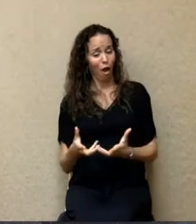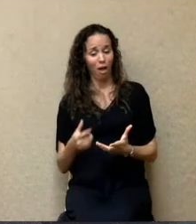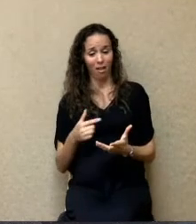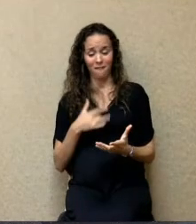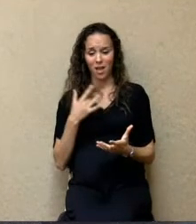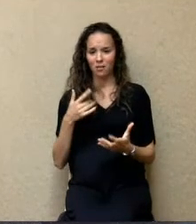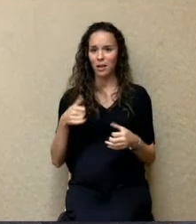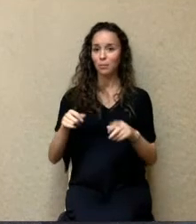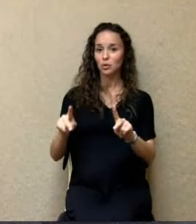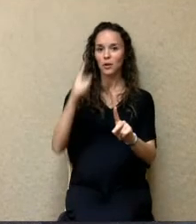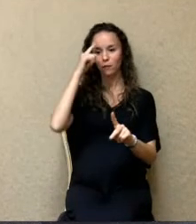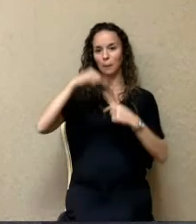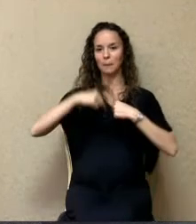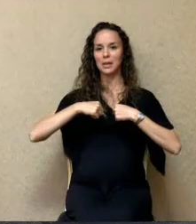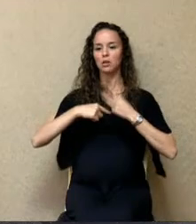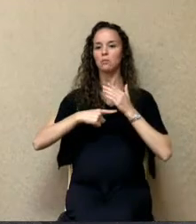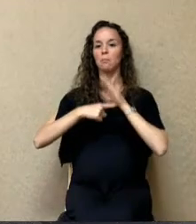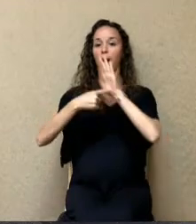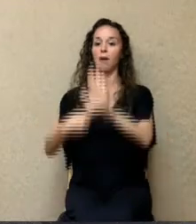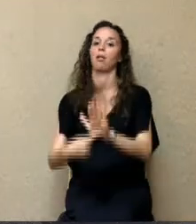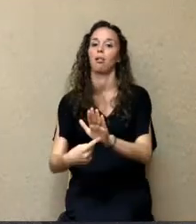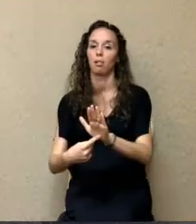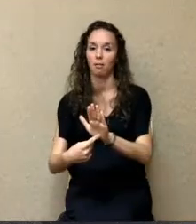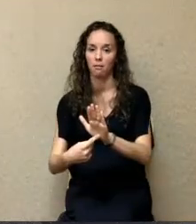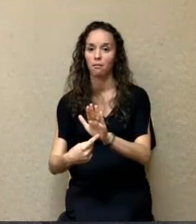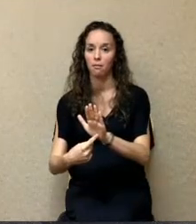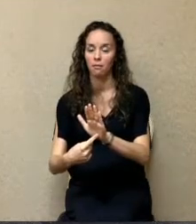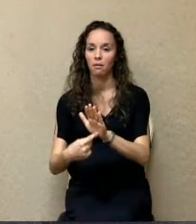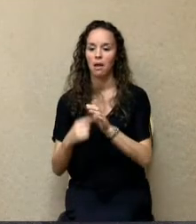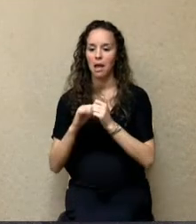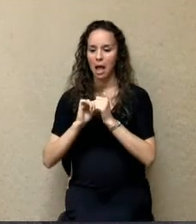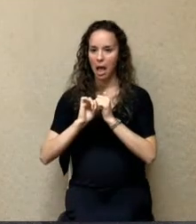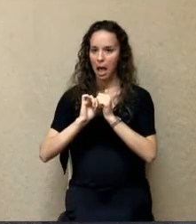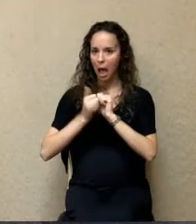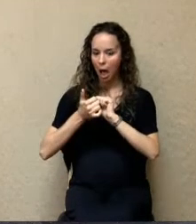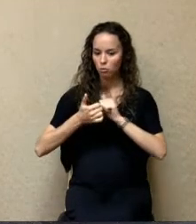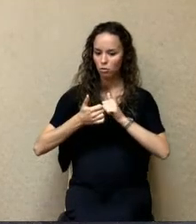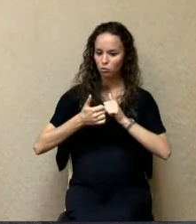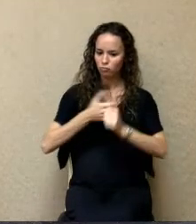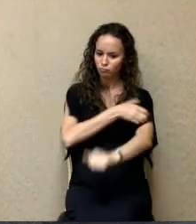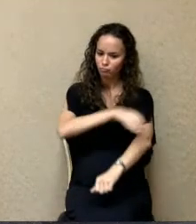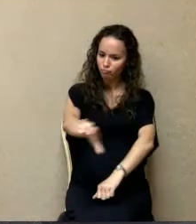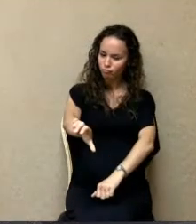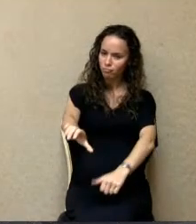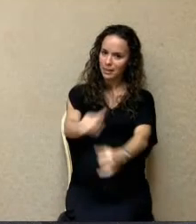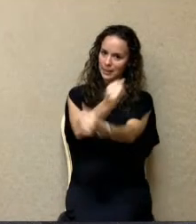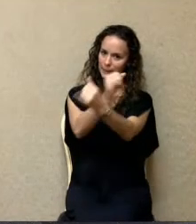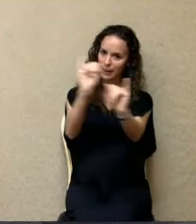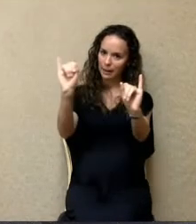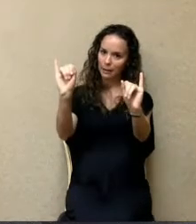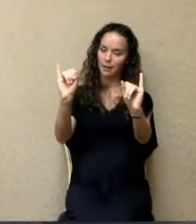opportunity for me to model how to allow them to be independent.